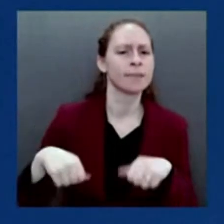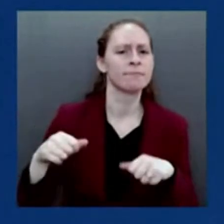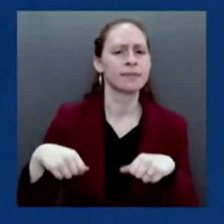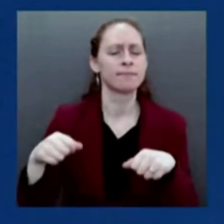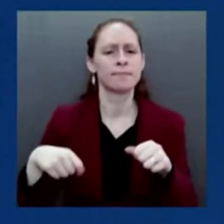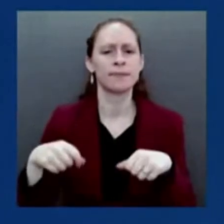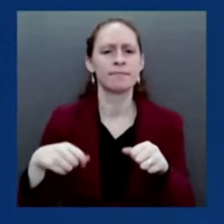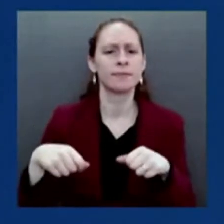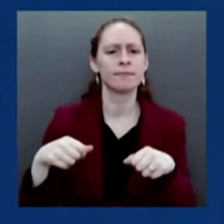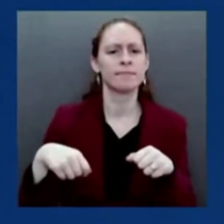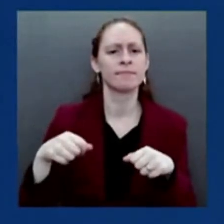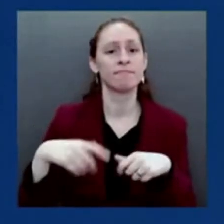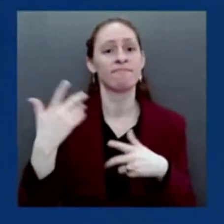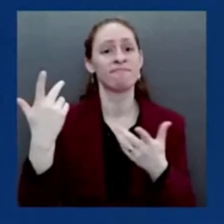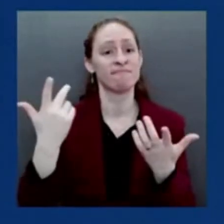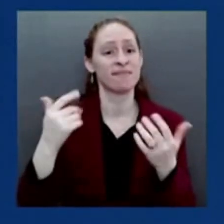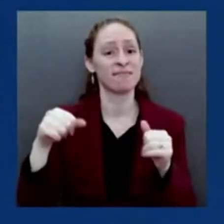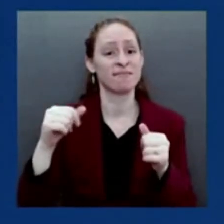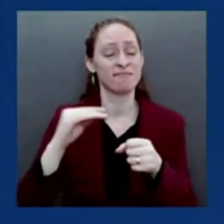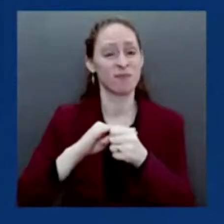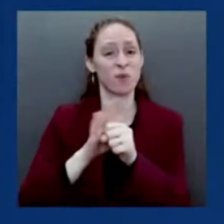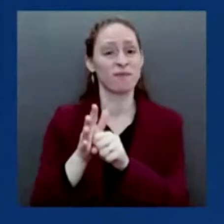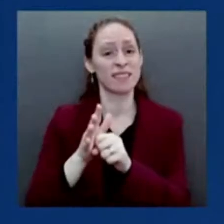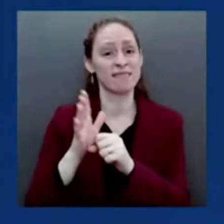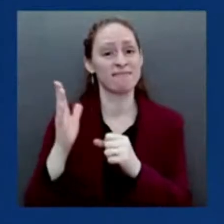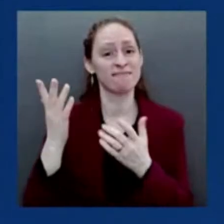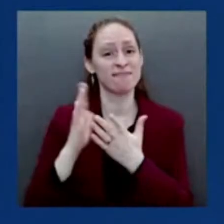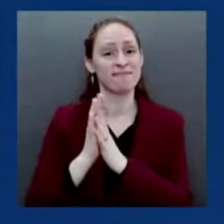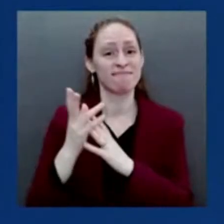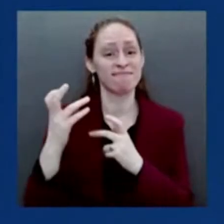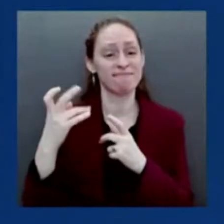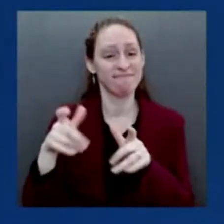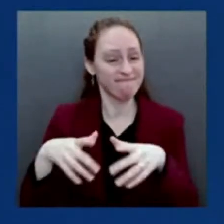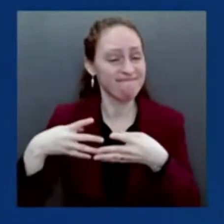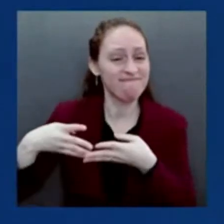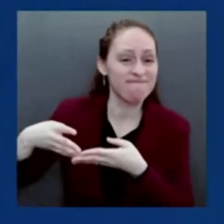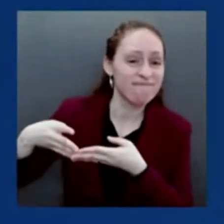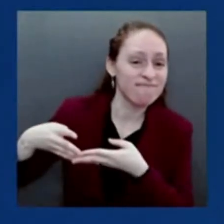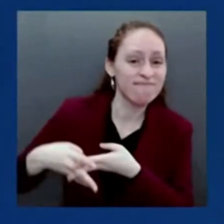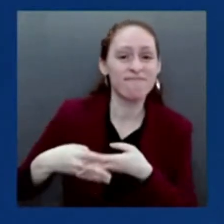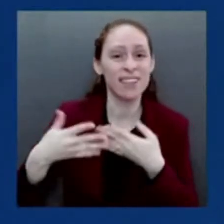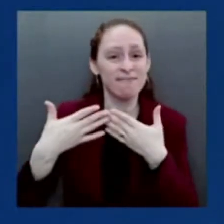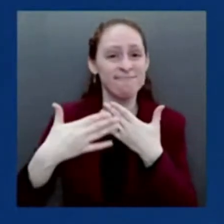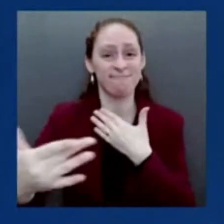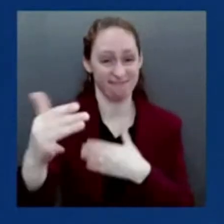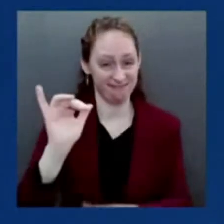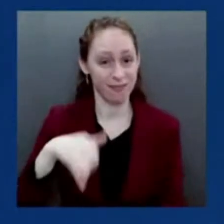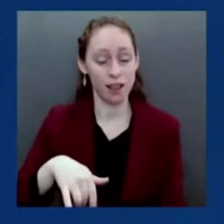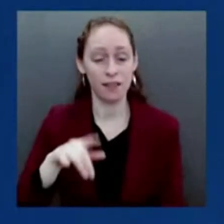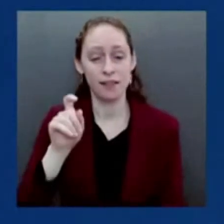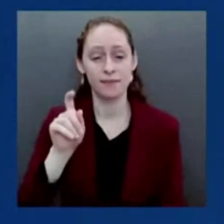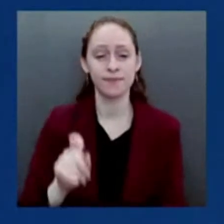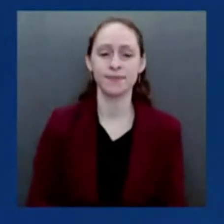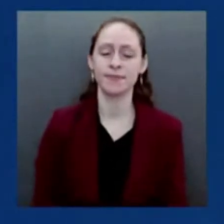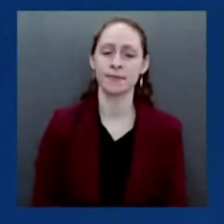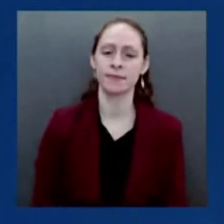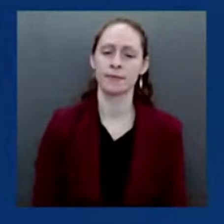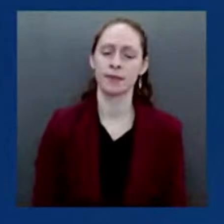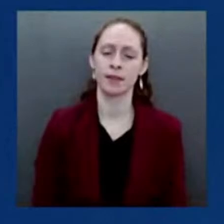DO YOU THINK THAT WILL HAPPEN NOW DURING THIS CURRENT WAVE, OR IS THAT MORE LOOKING AT IT AS IT BECOMES ENDEMIC? DR. ANTHONY FAUCHI?